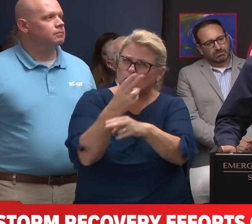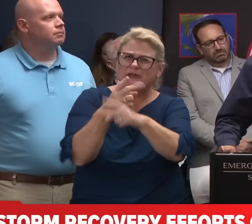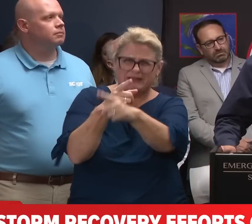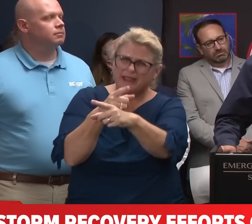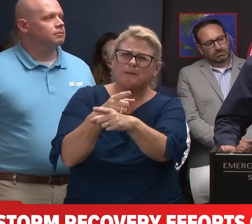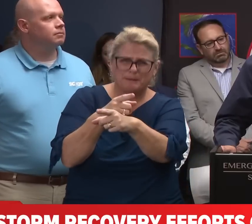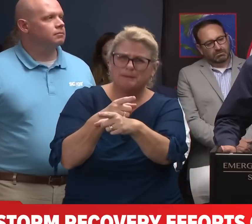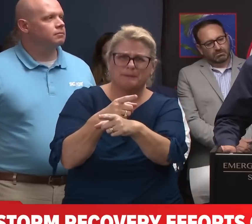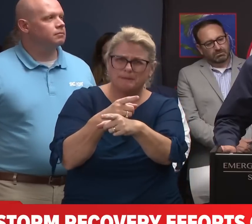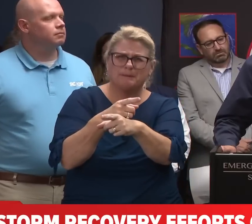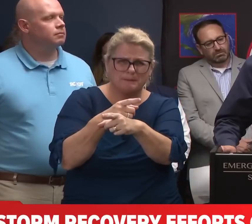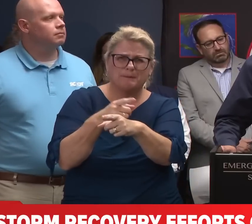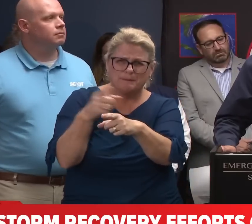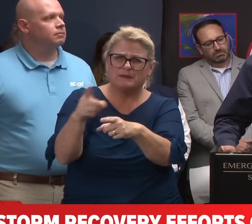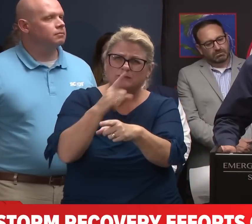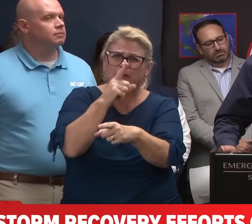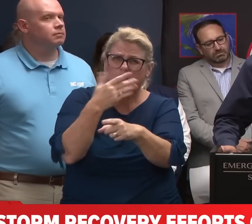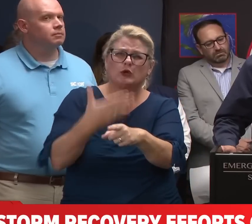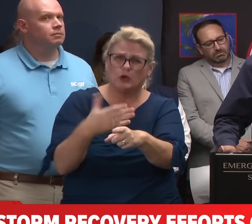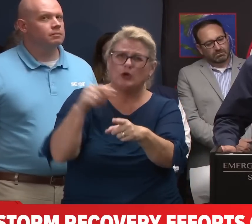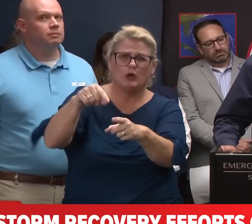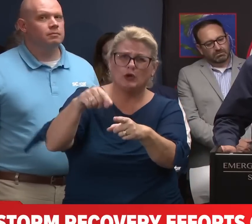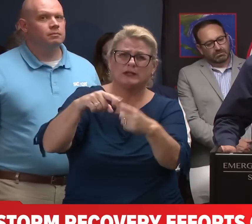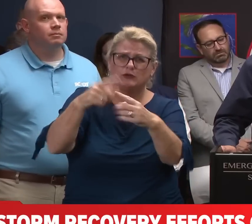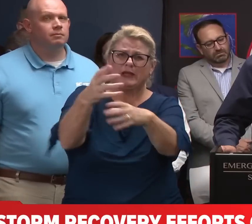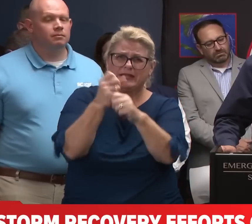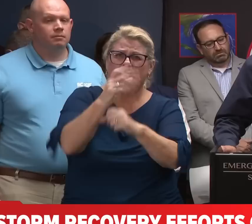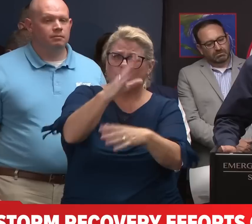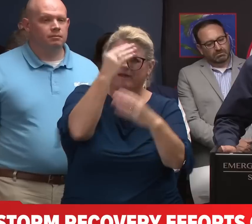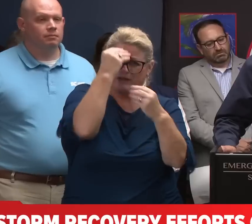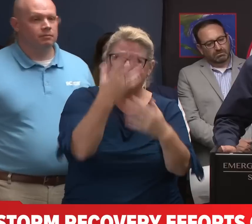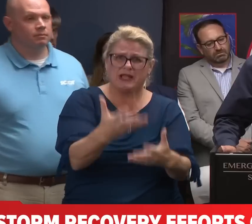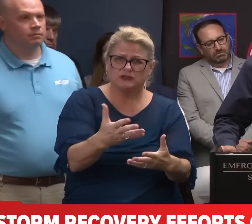tho those are good sources of information and in this case, they were,